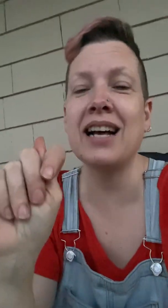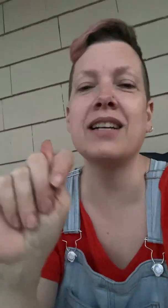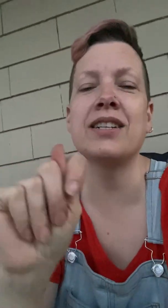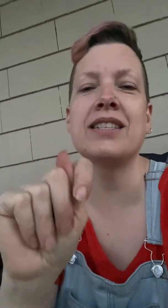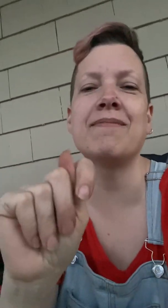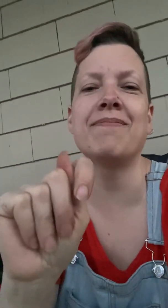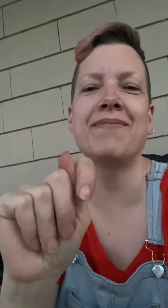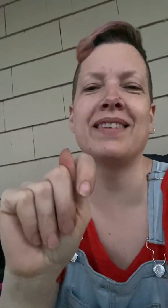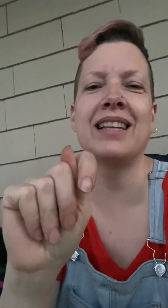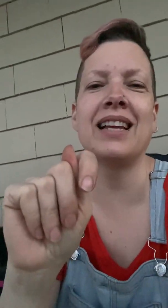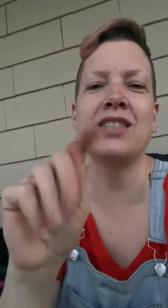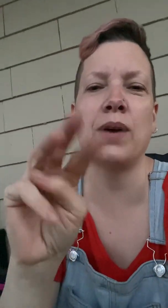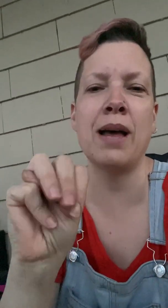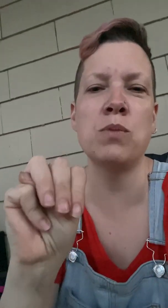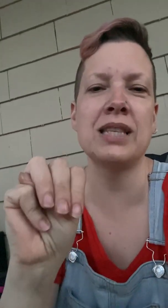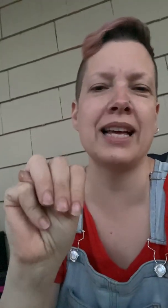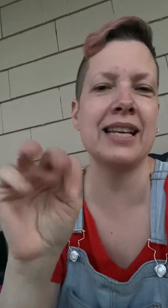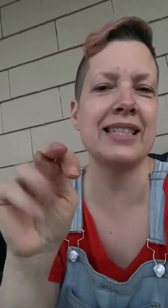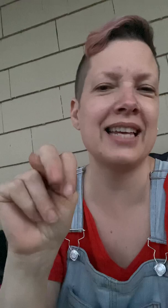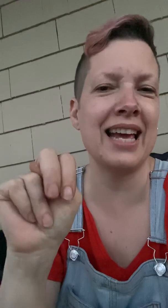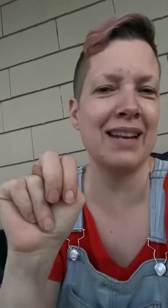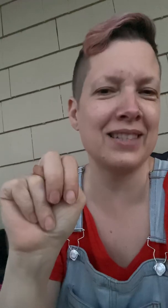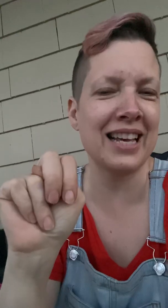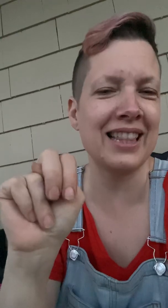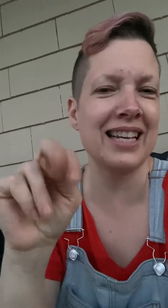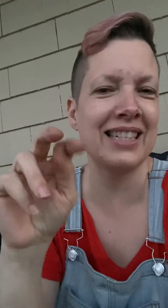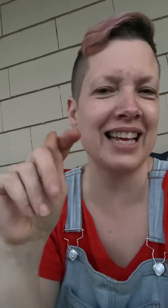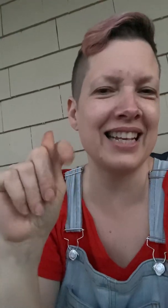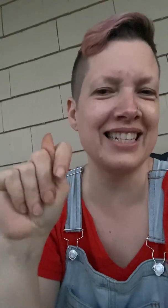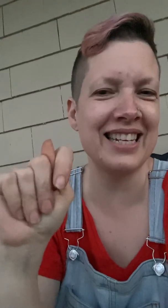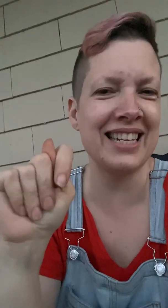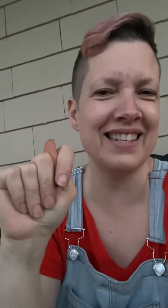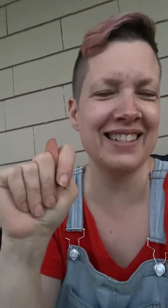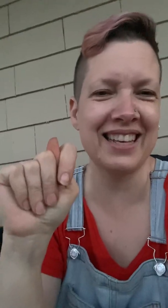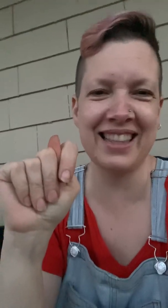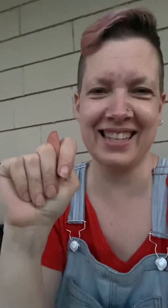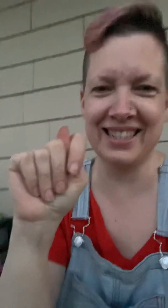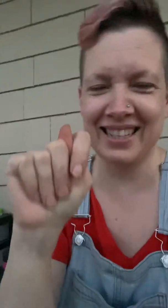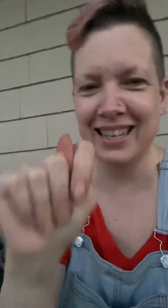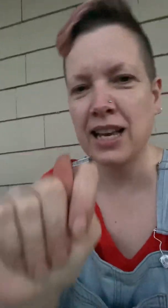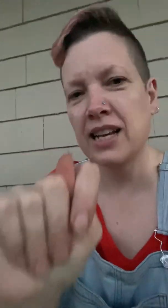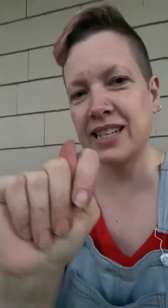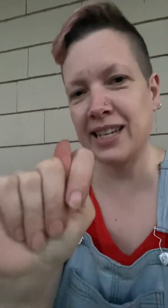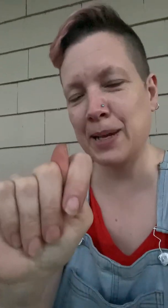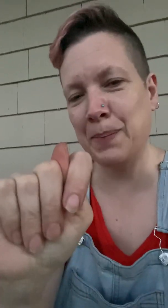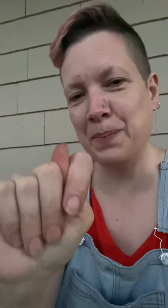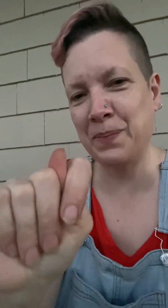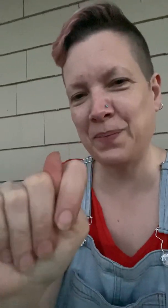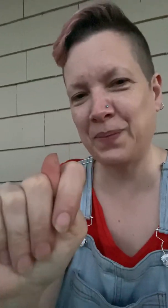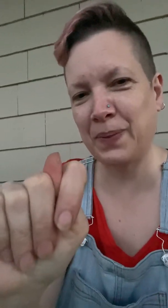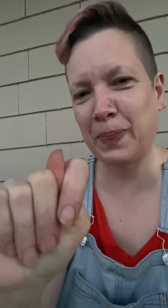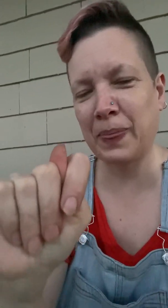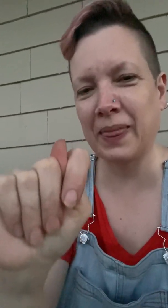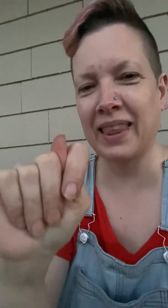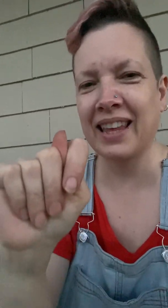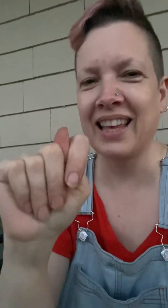You just... so M was like this, N was like this, and T is like this... T.